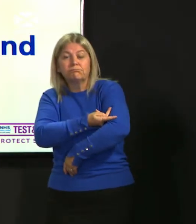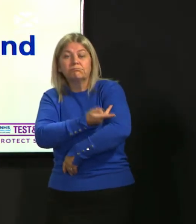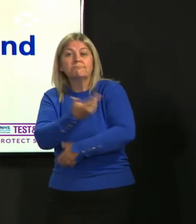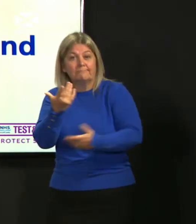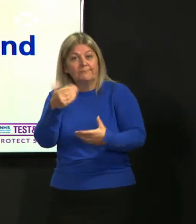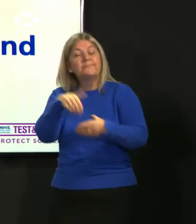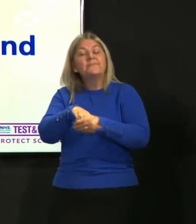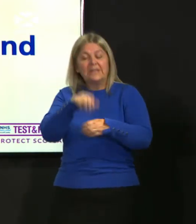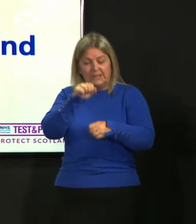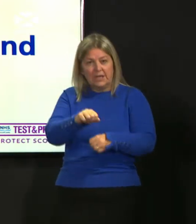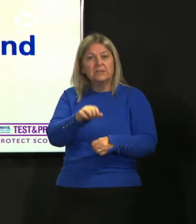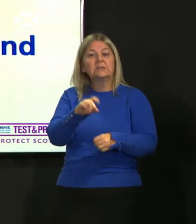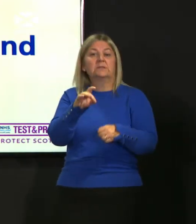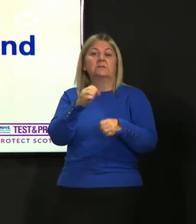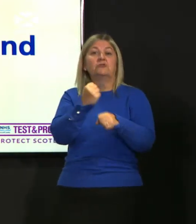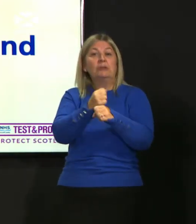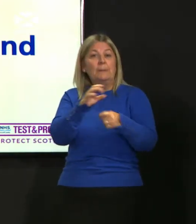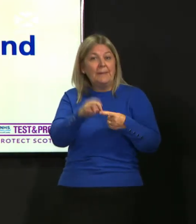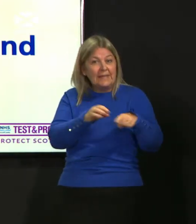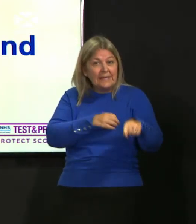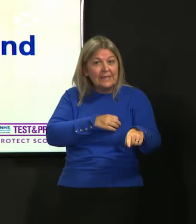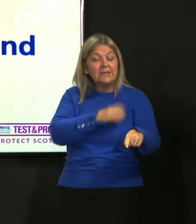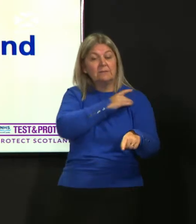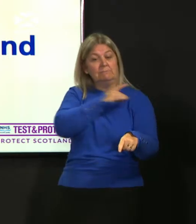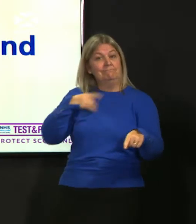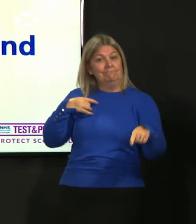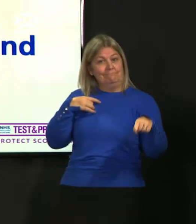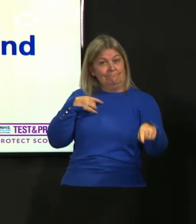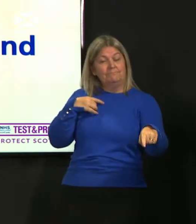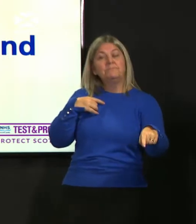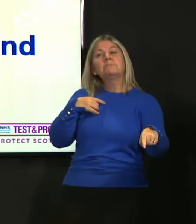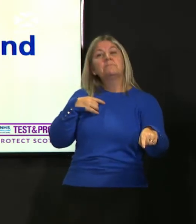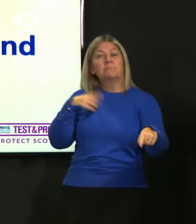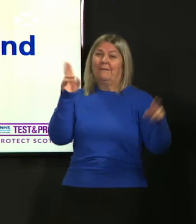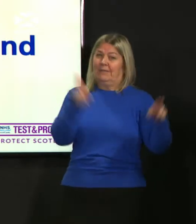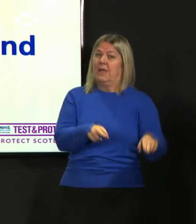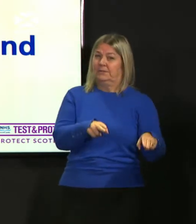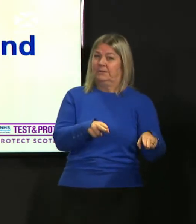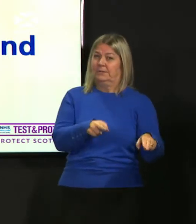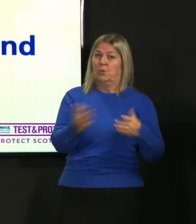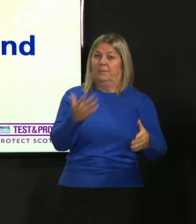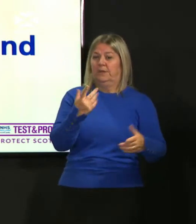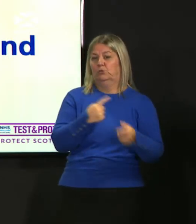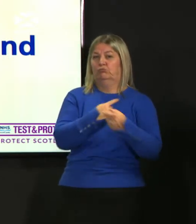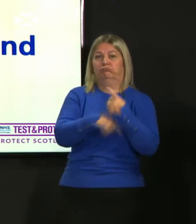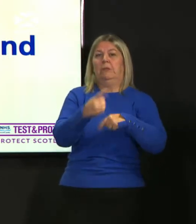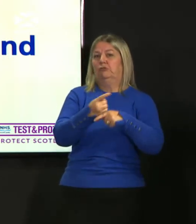GP surgeries, but they will be doing few than they have been in previous years. Because we need to